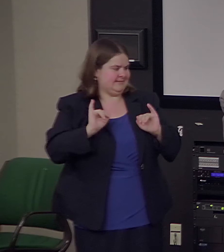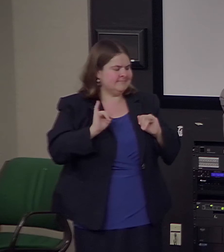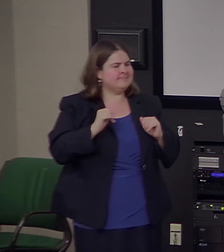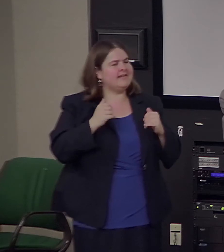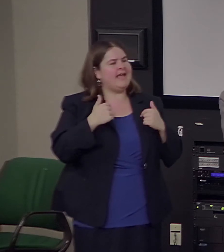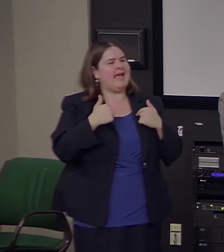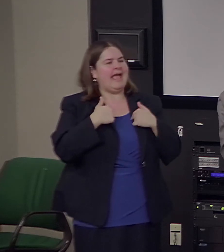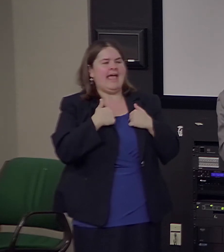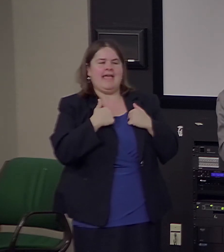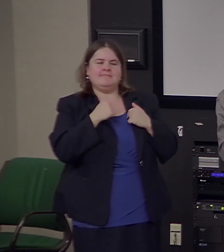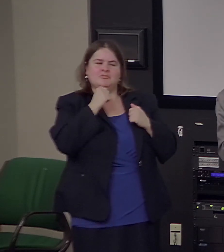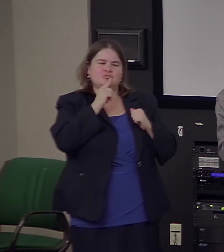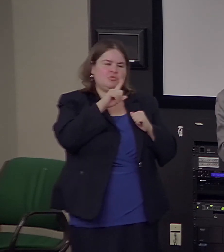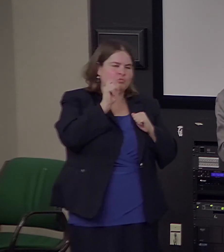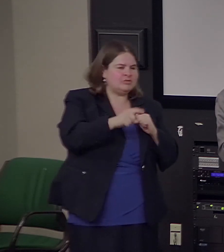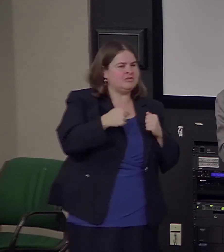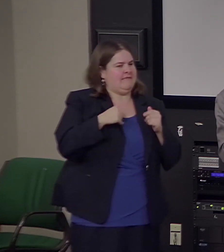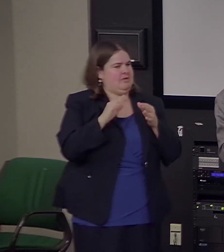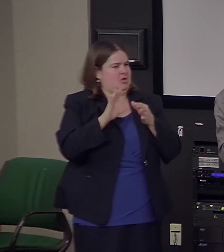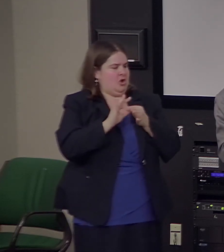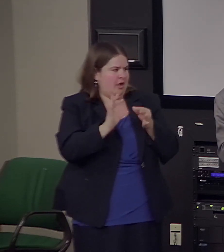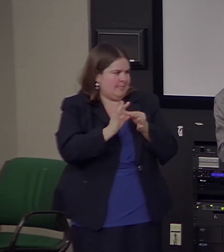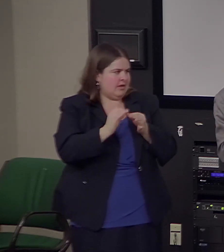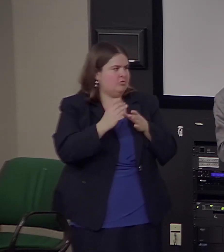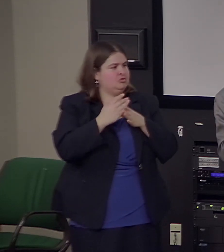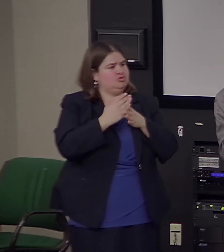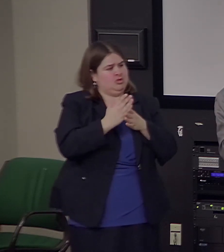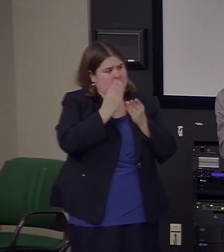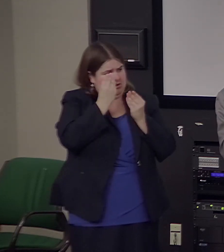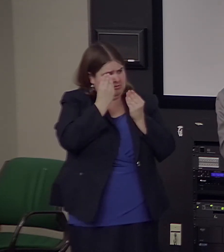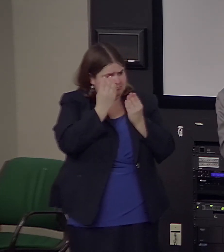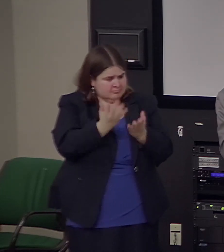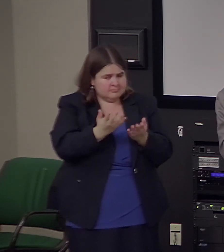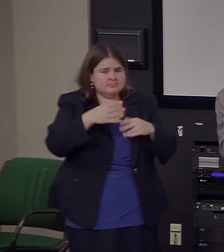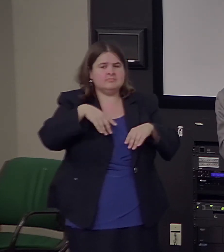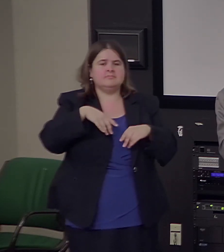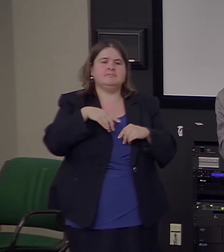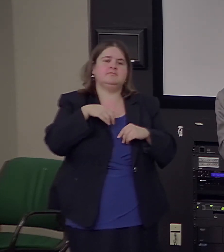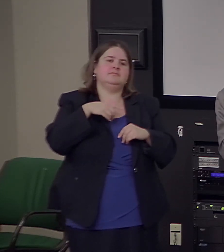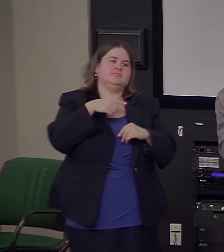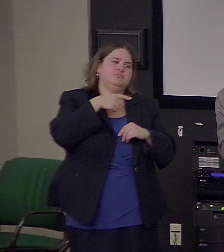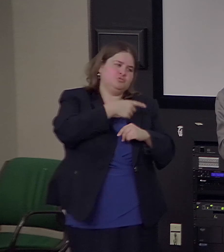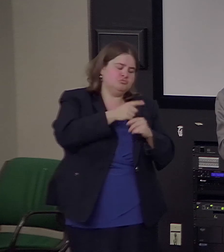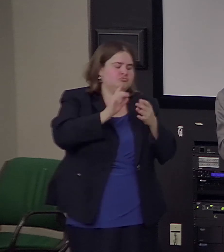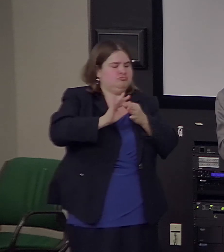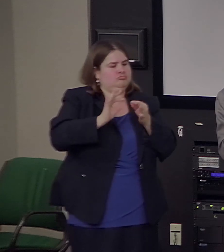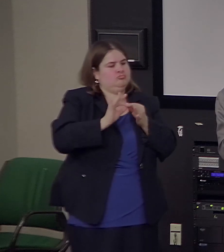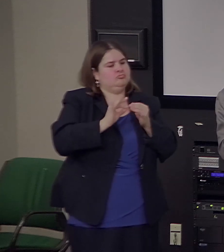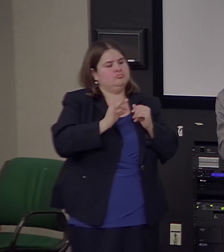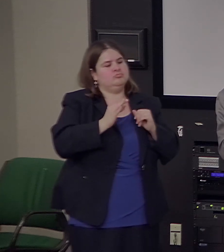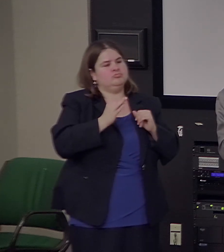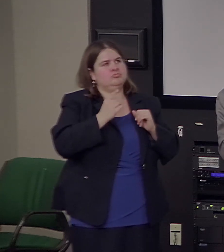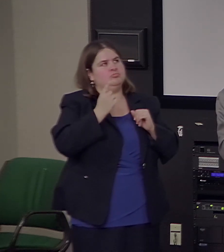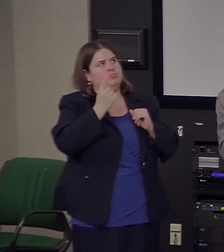but I thought I would share with you that you were, one of the profound relevance of this